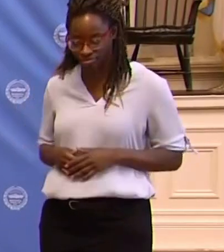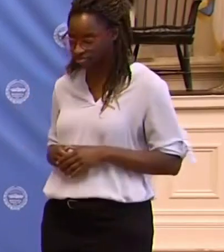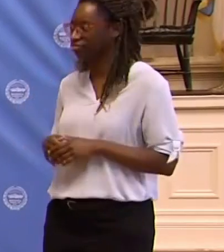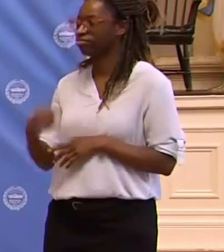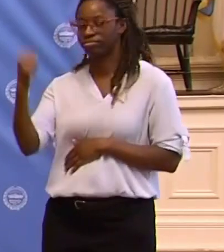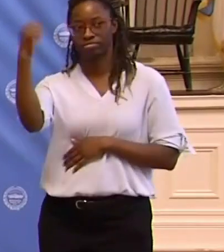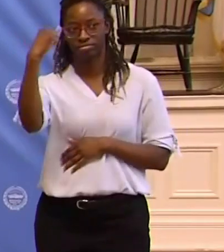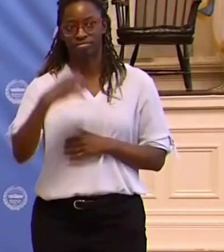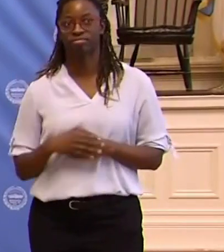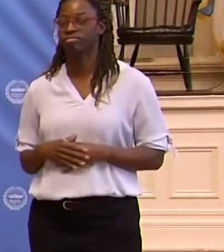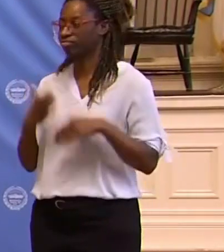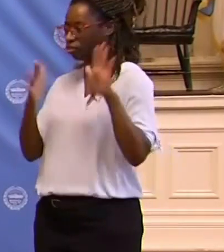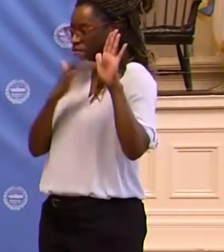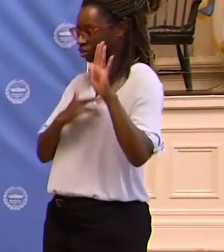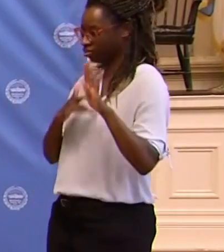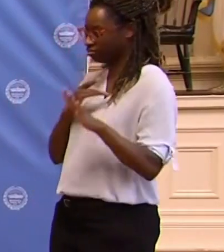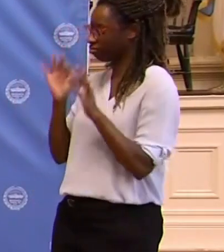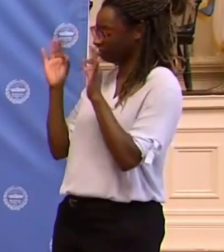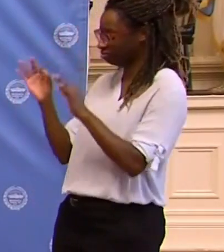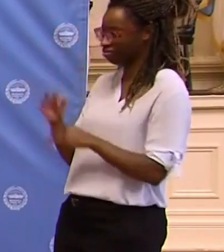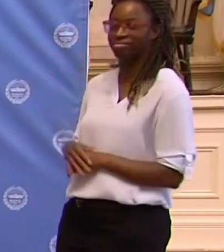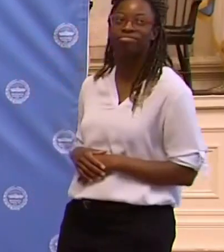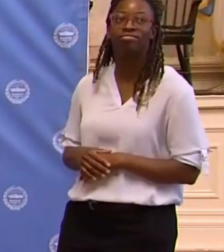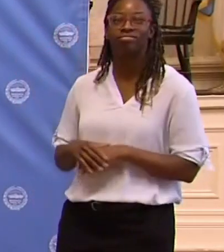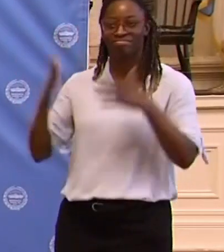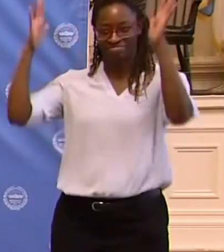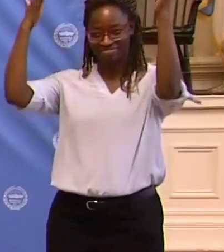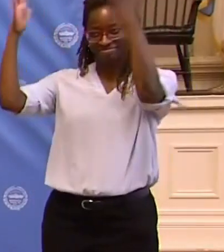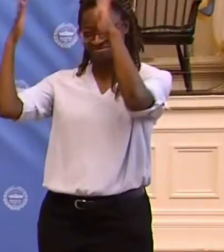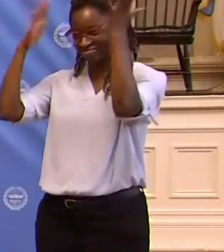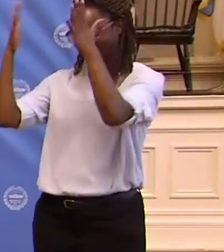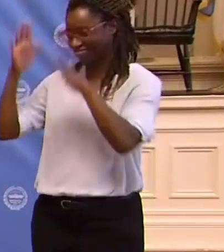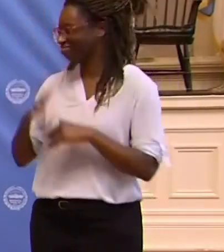AGAINST HIM BY HIS EX-WIFE DATING BACK TO THE 1990s. WHITE HAS DENIED HE ENGAGED IN